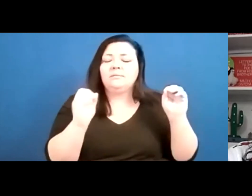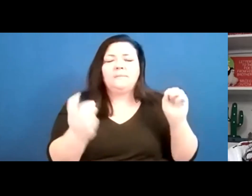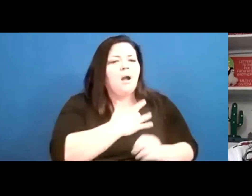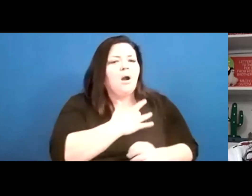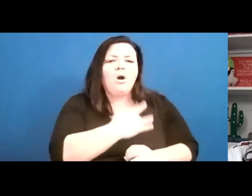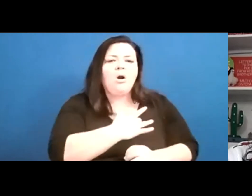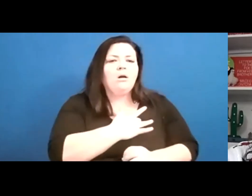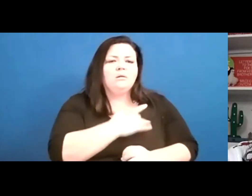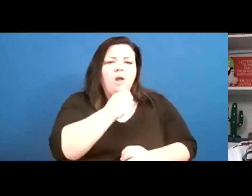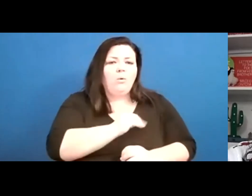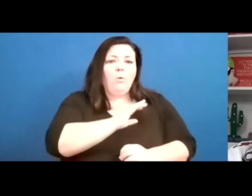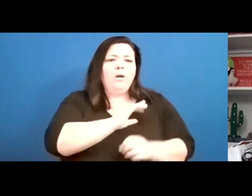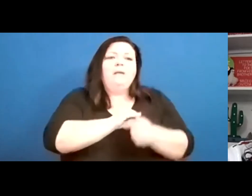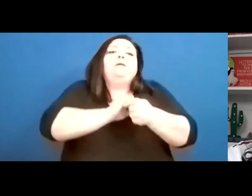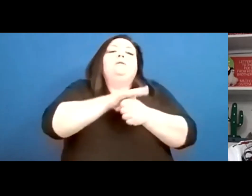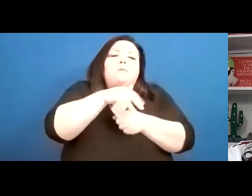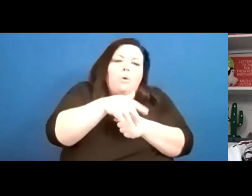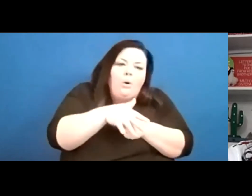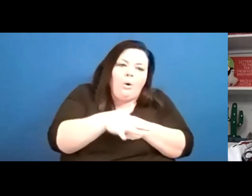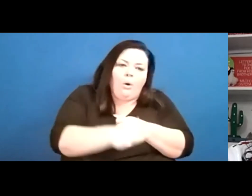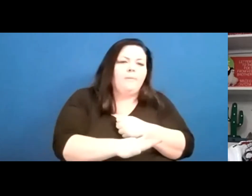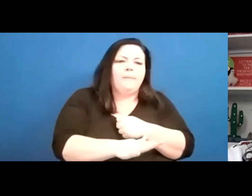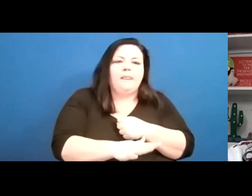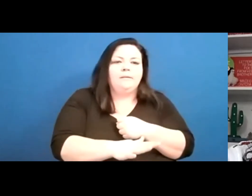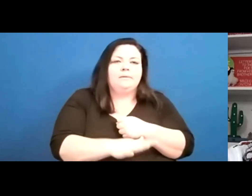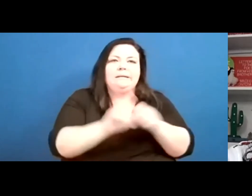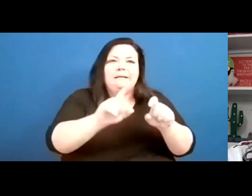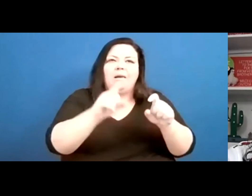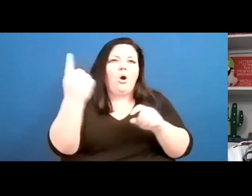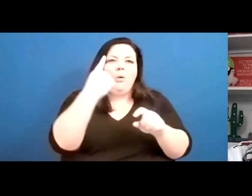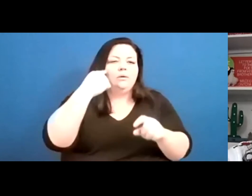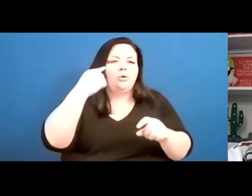it overflowed, /and I could not unhear/ the wolf’s cry, so I wept back.//